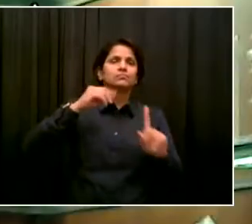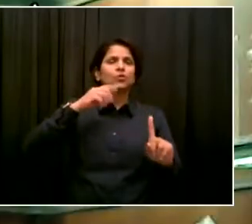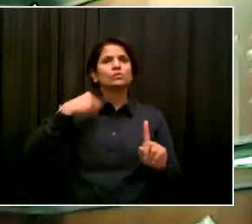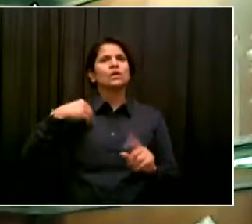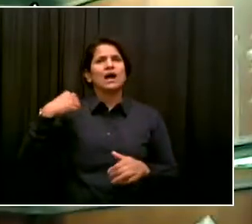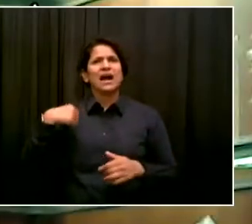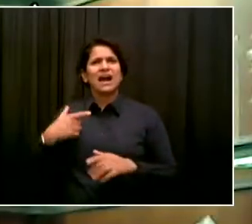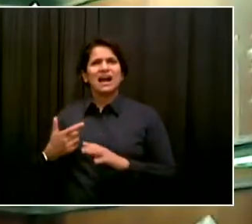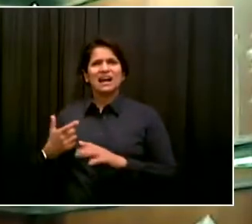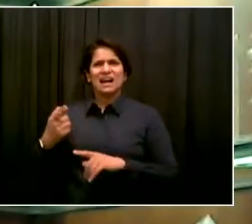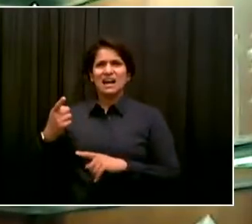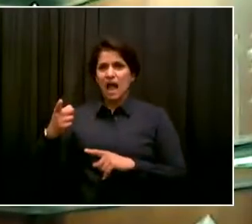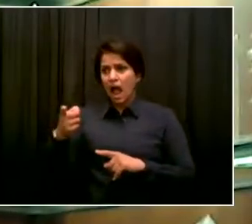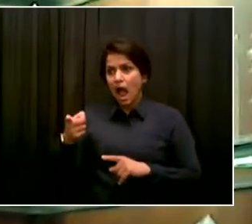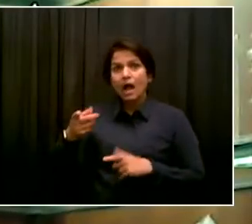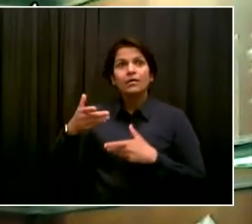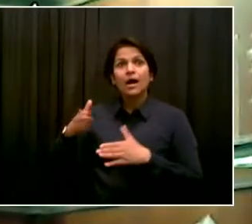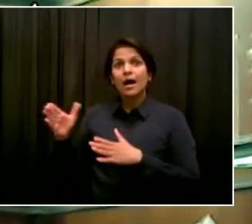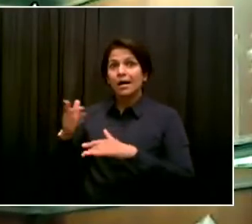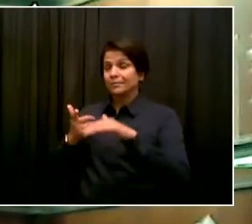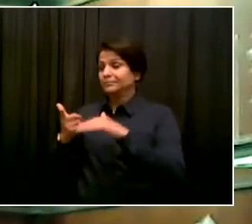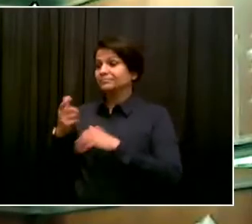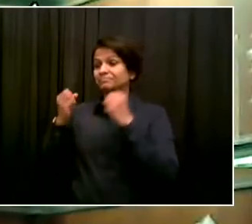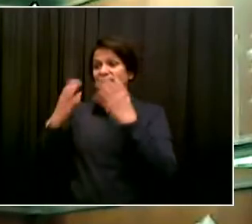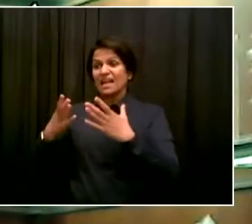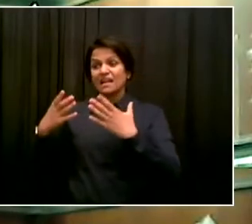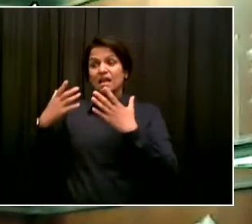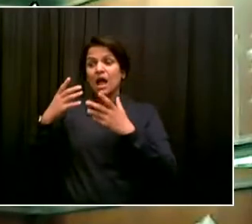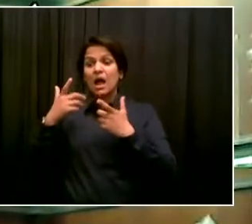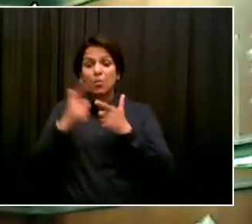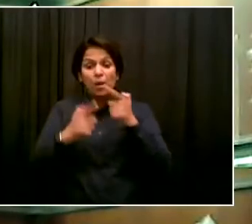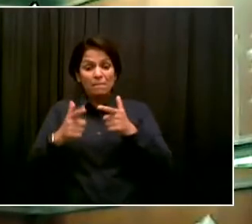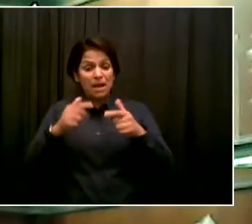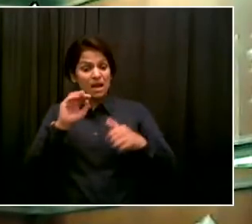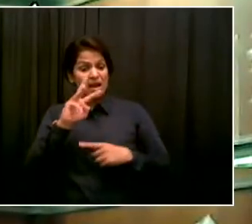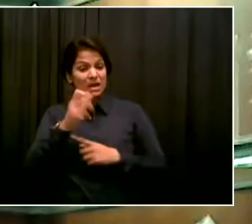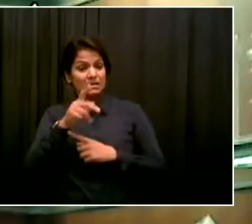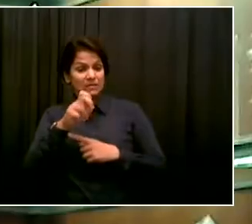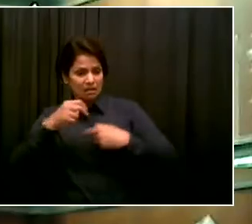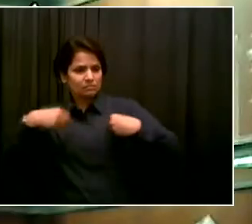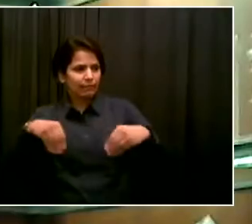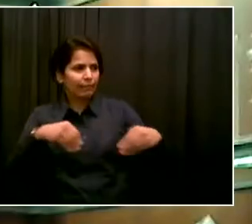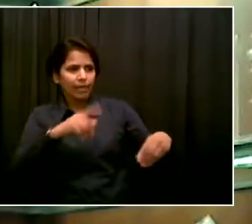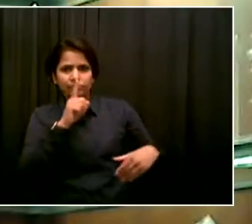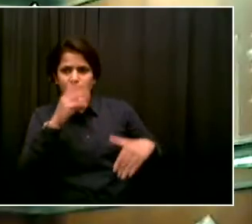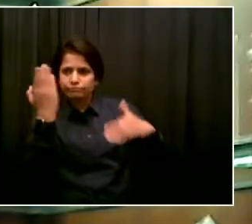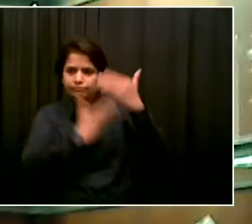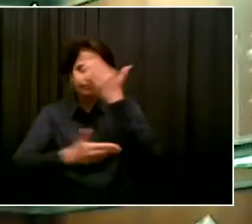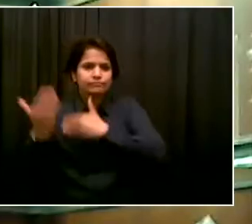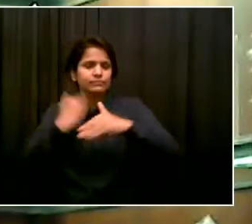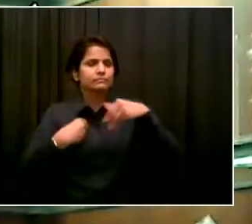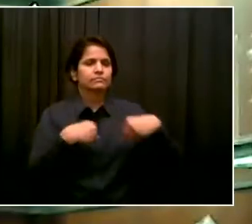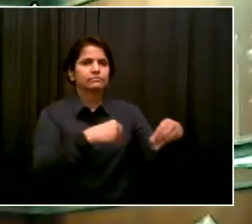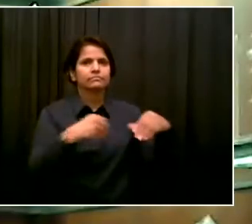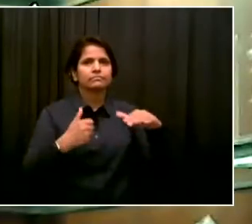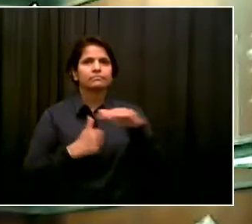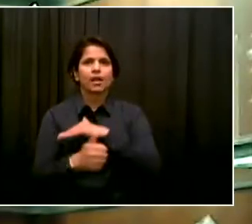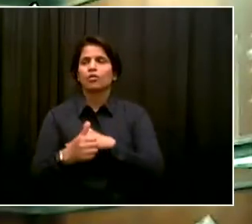GUN REFM ORPLAN THERE REALLY WILL ADDRESS THE ILLEGAL WEAPONS COMING INTO OUR CITY.